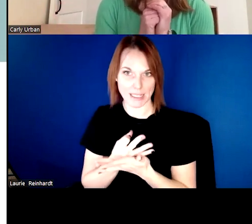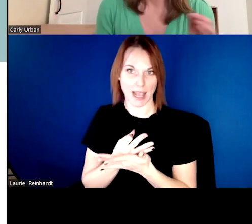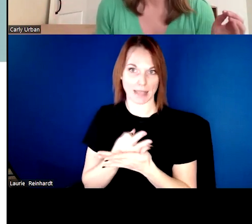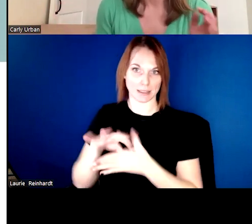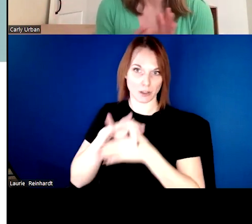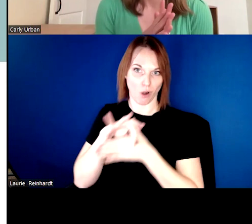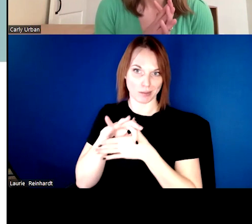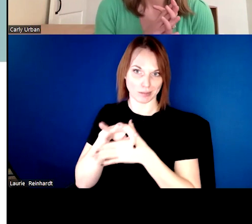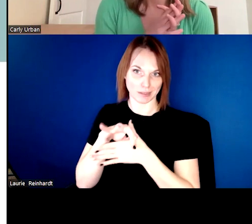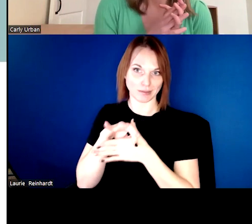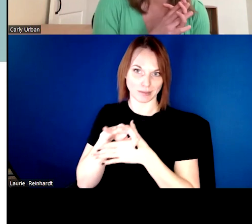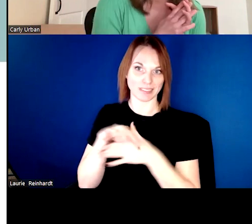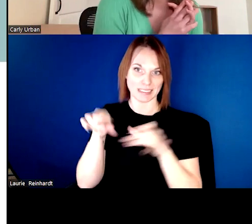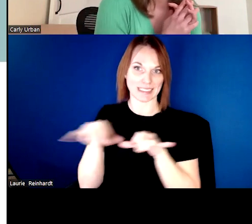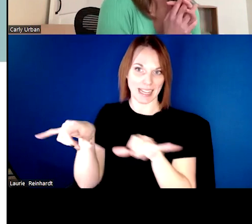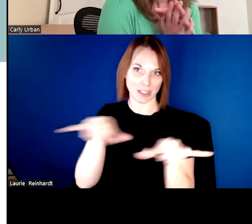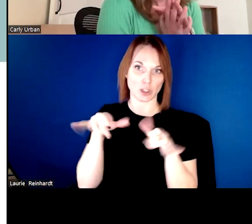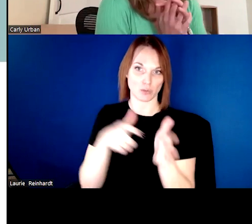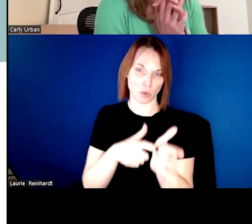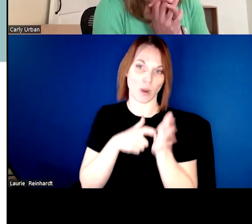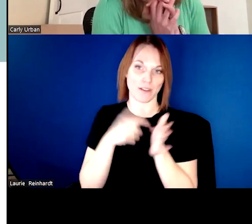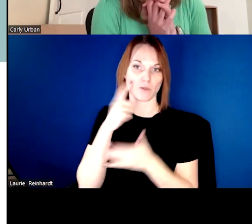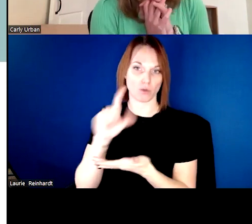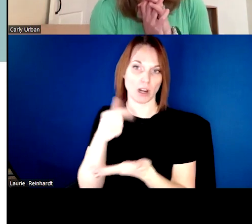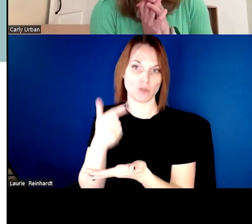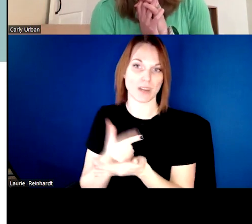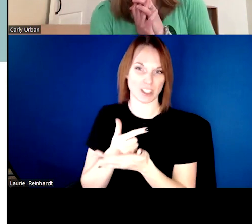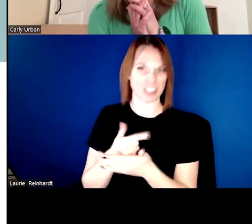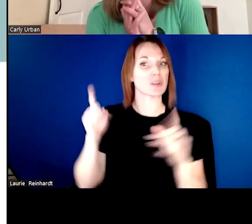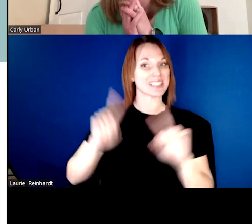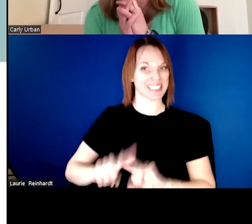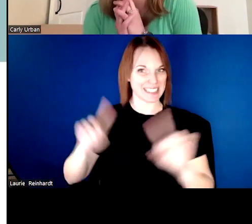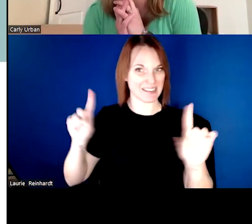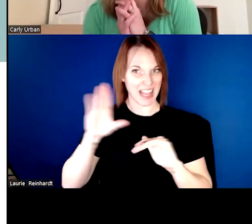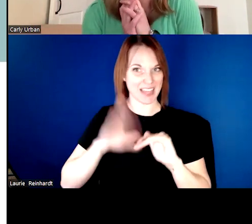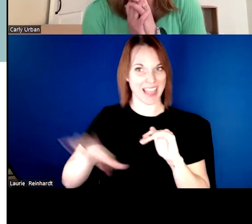standards required for graduation. Okay and the reason we look at requirements in the research